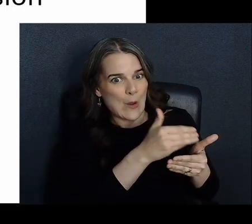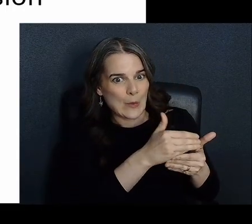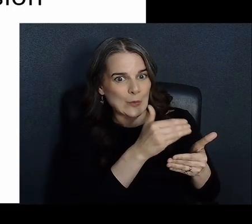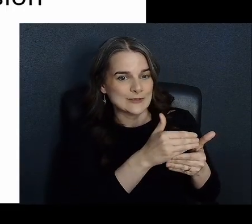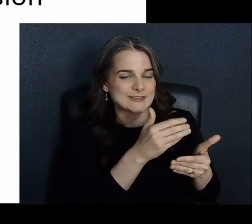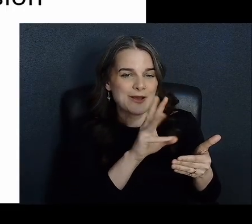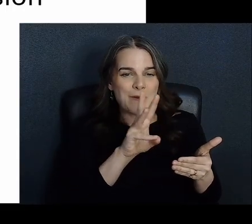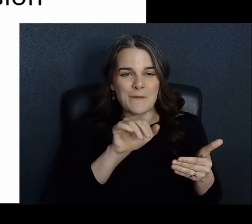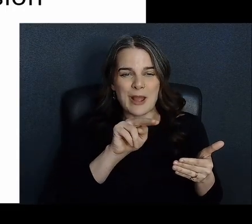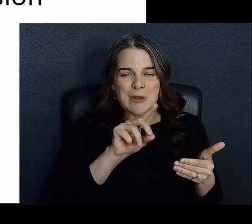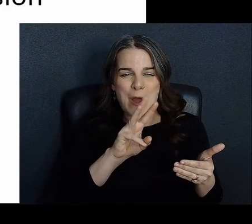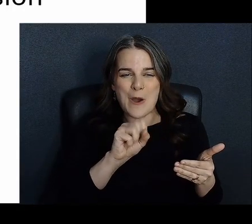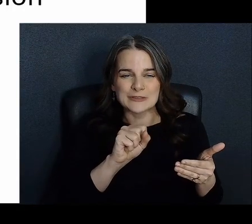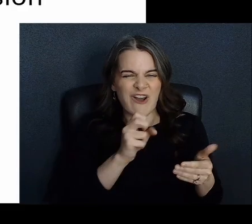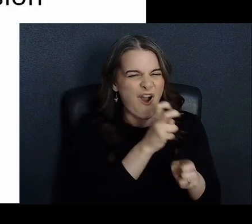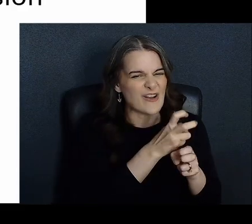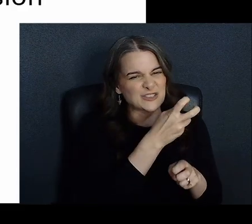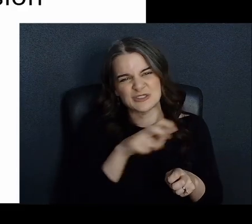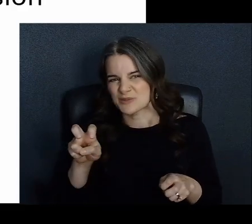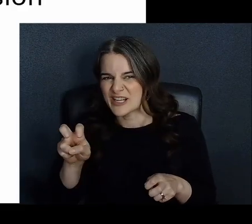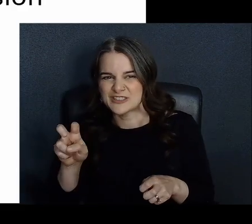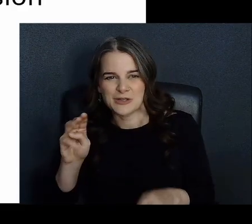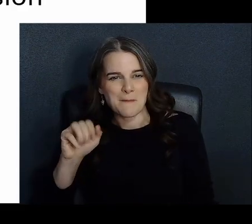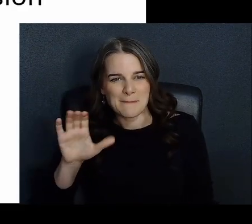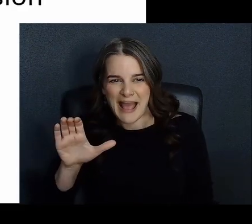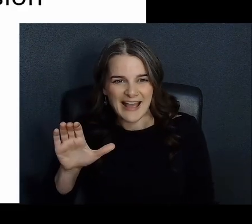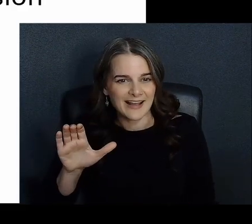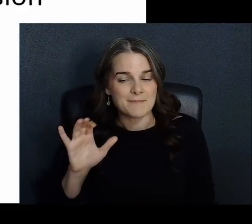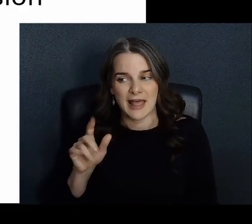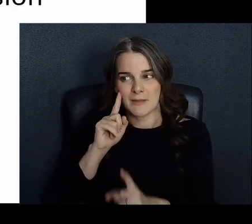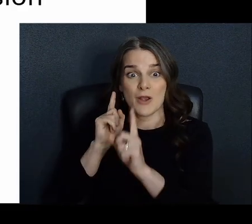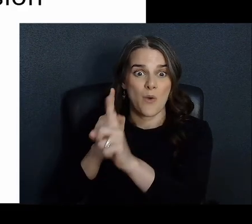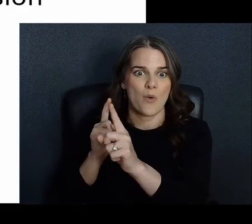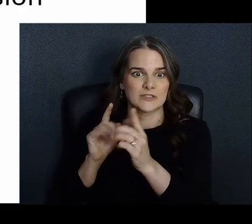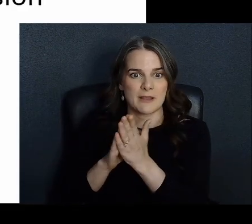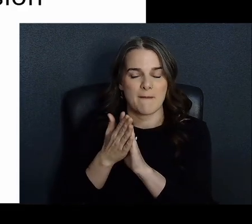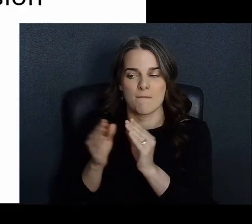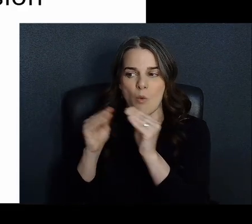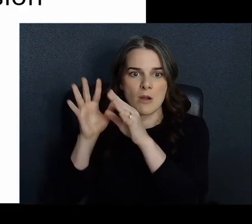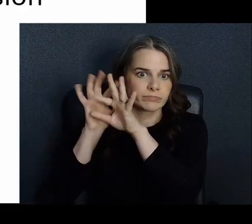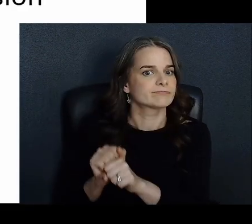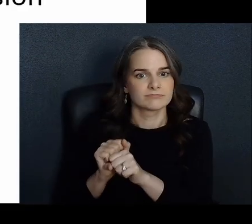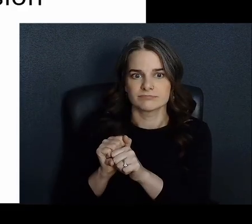But that's one of my goals for the next year, is to get more proficient in using Voice Over on a Mac.